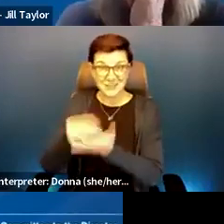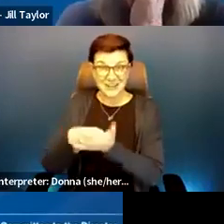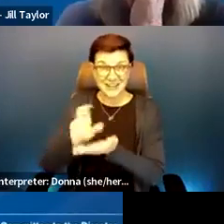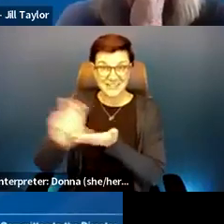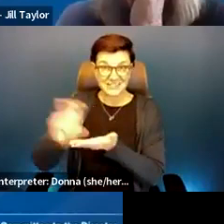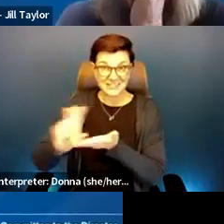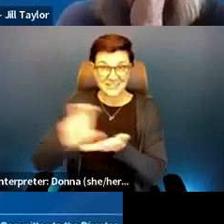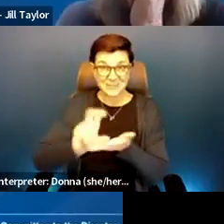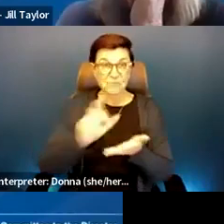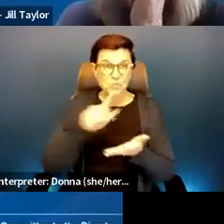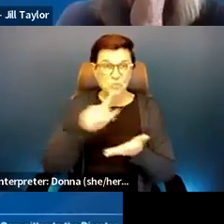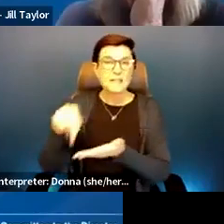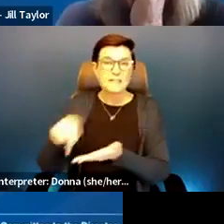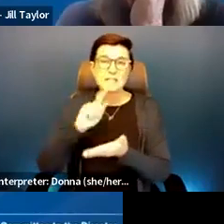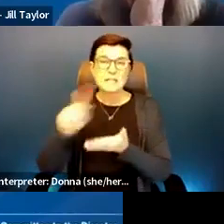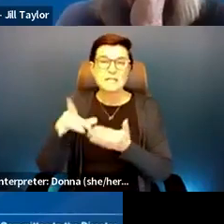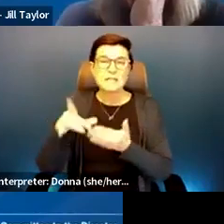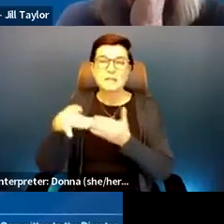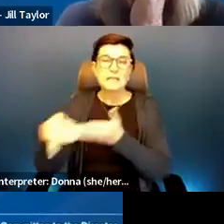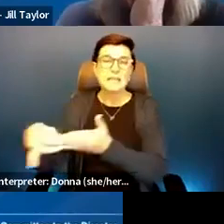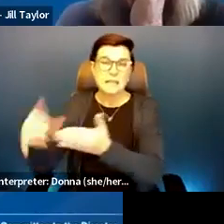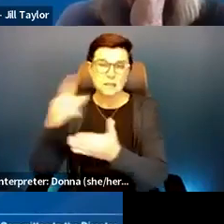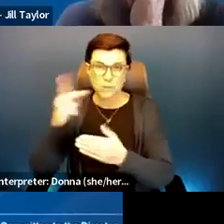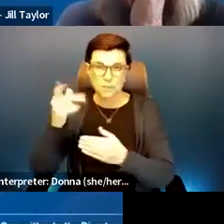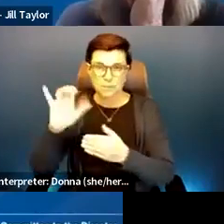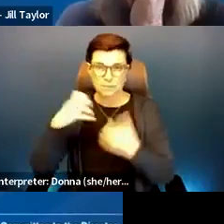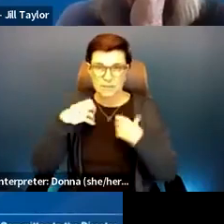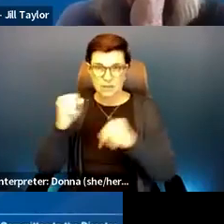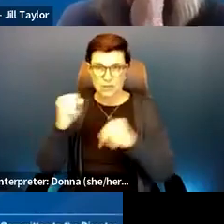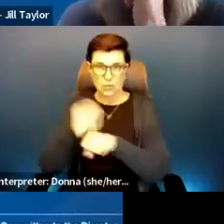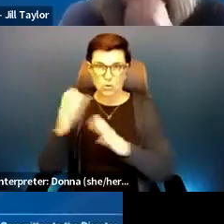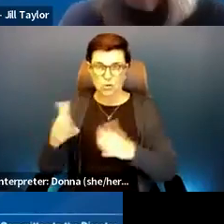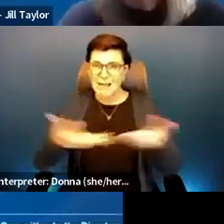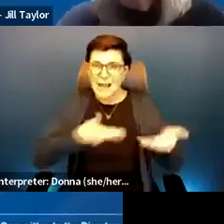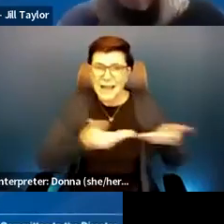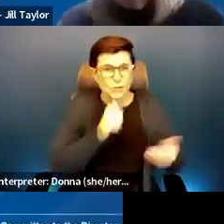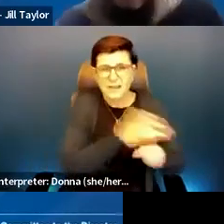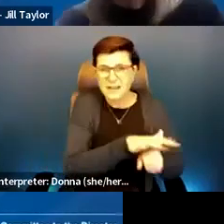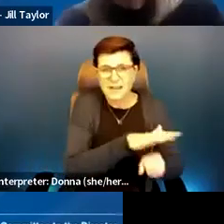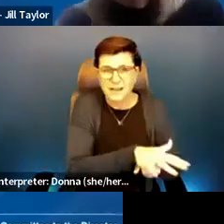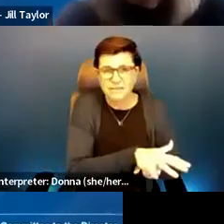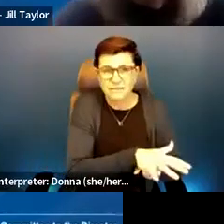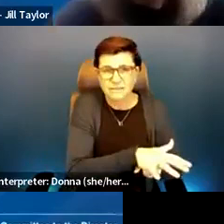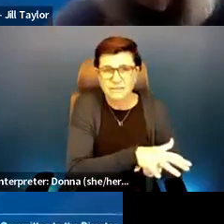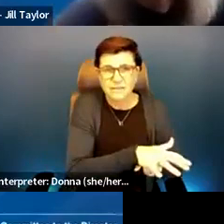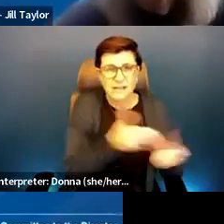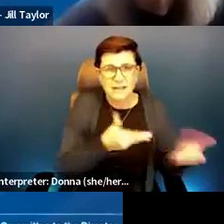to public health workers. We know that hiring alone is not enough. We've got to have really a multi-pronged approach